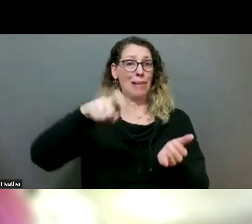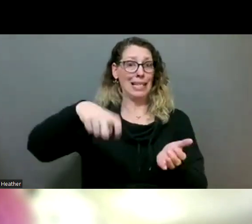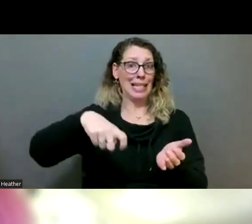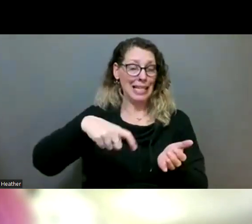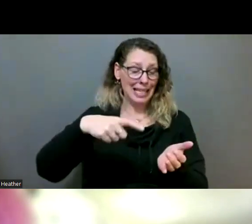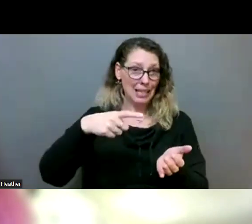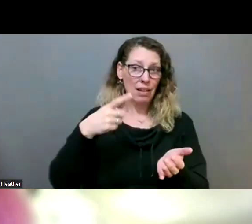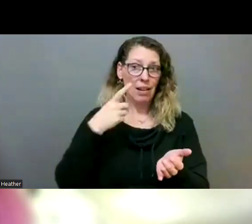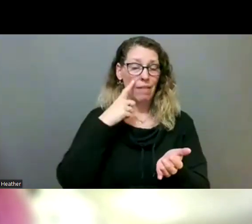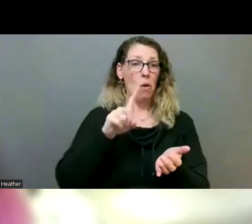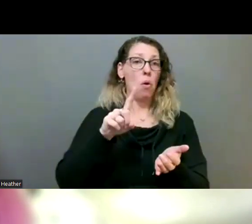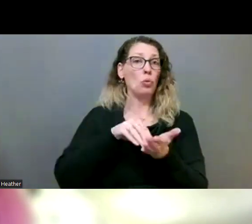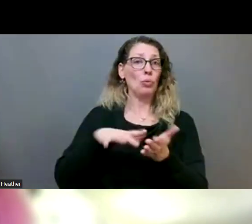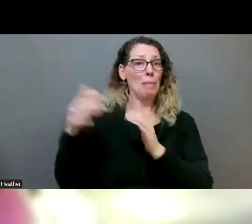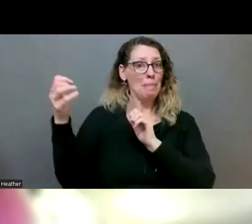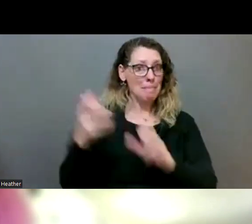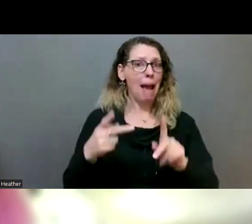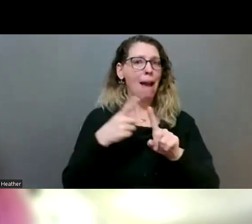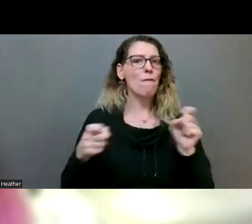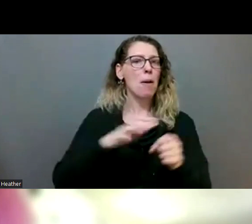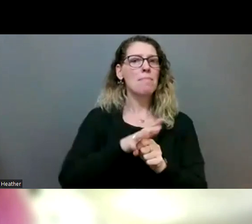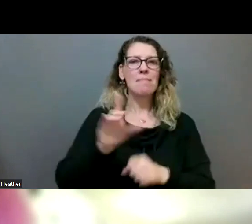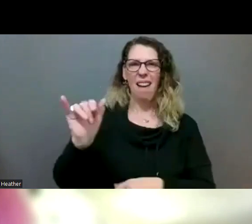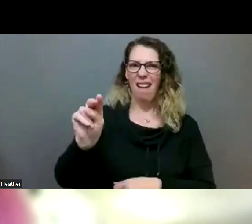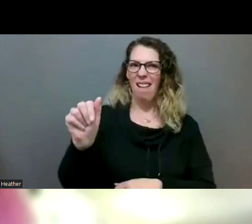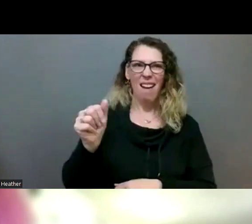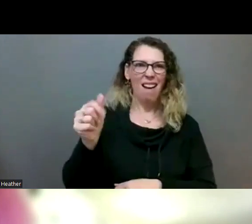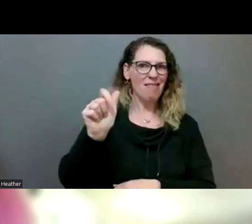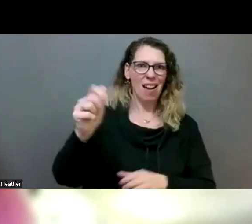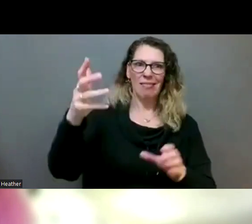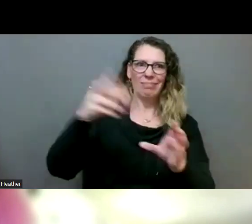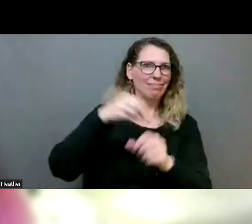coming back from the pandemic. Diana feel free to chime in at any time,